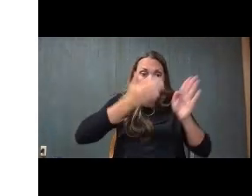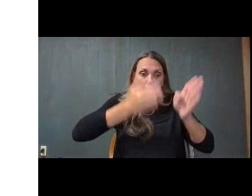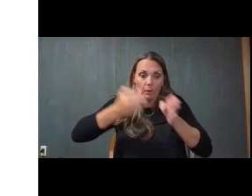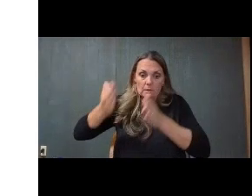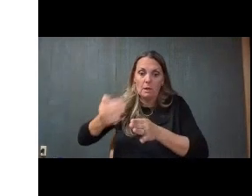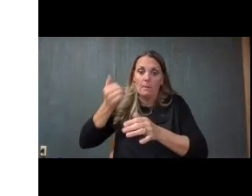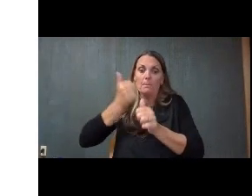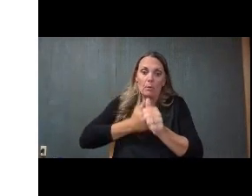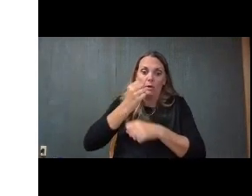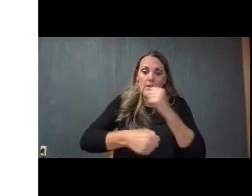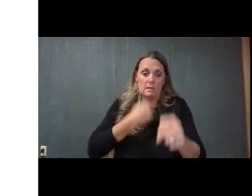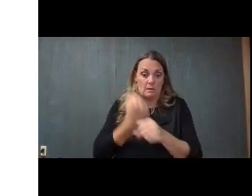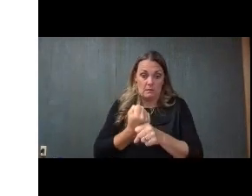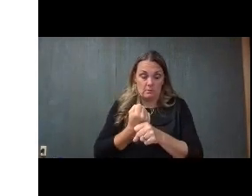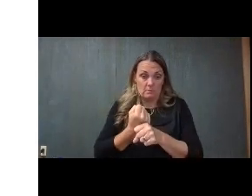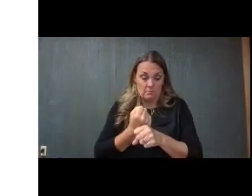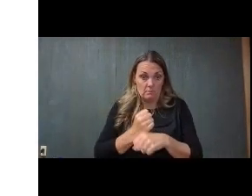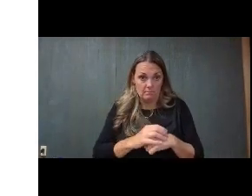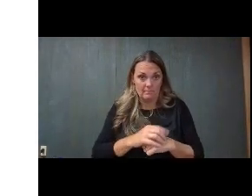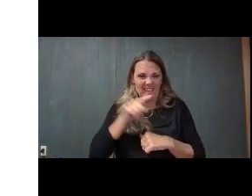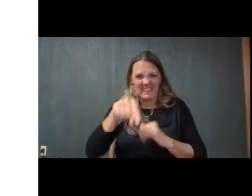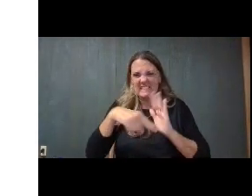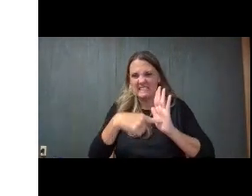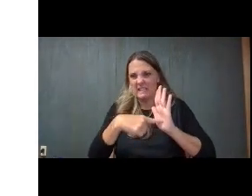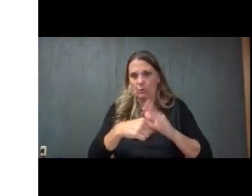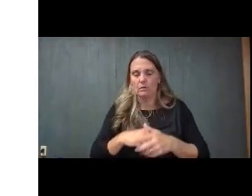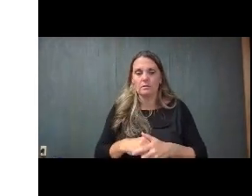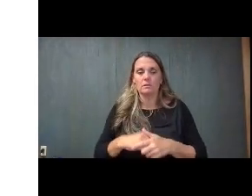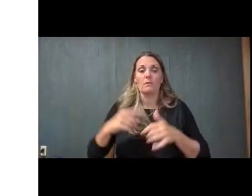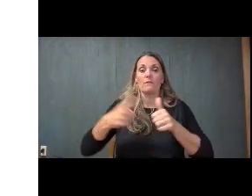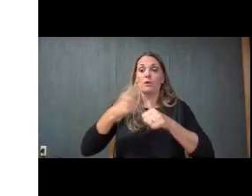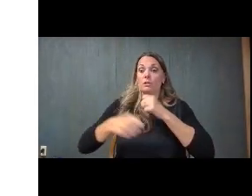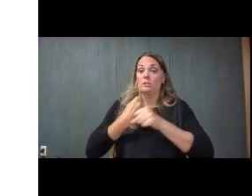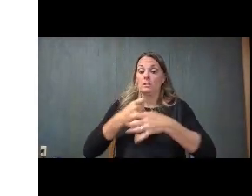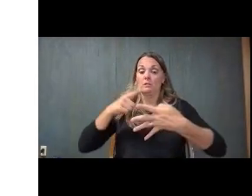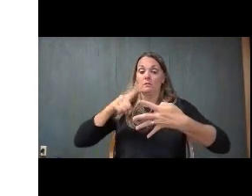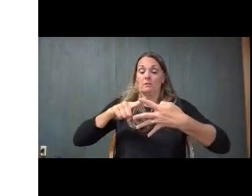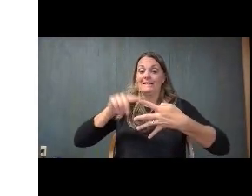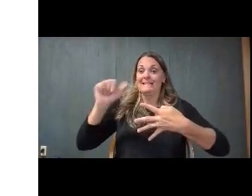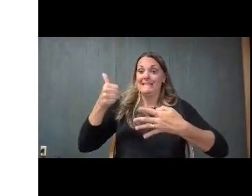In this example. So year one reflects $10,000